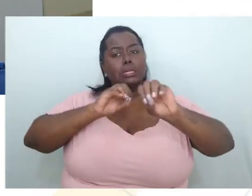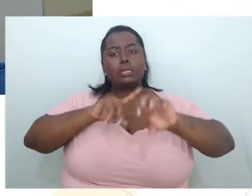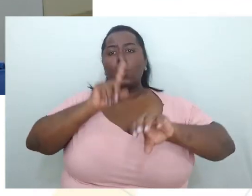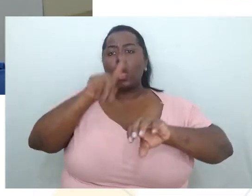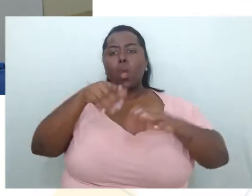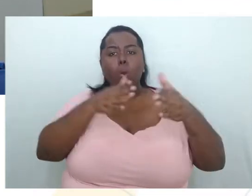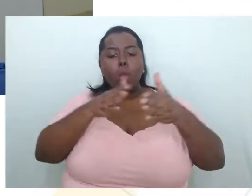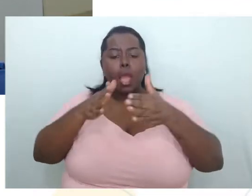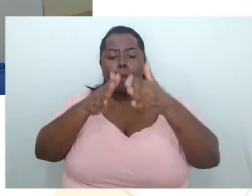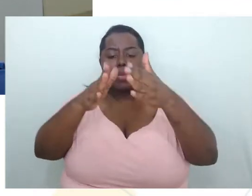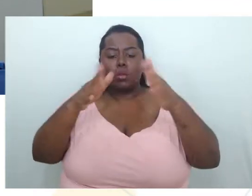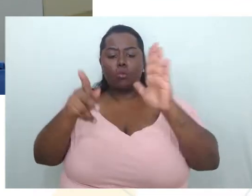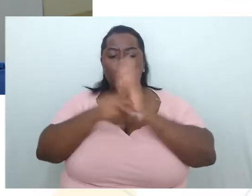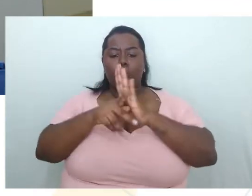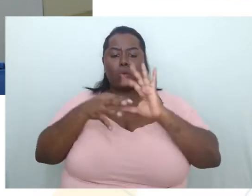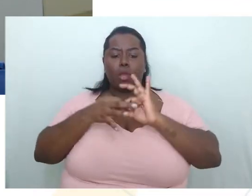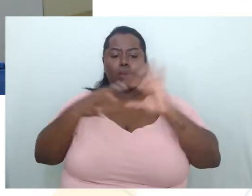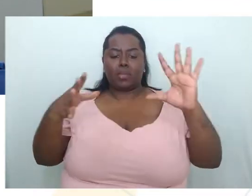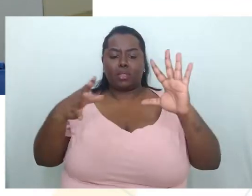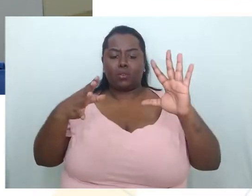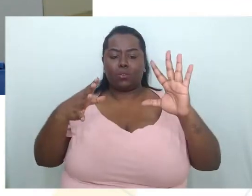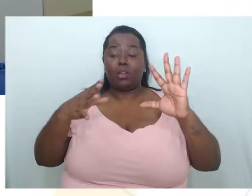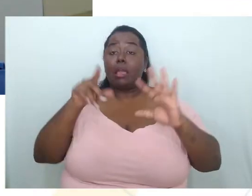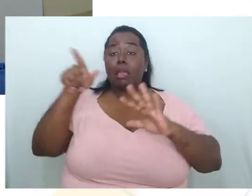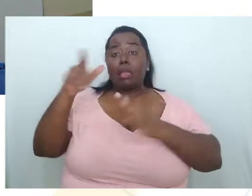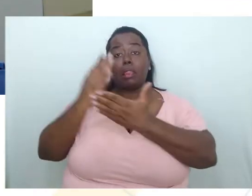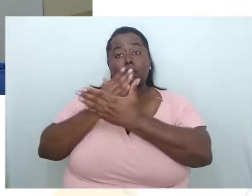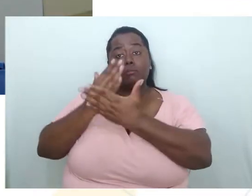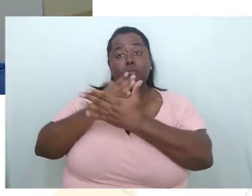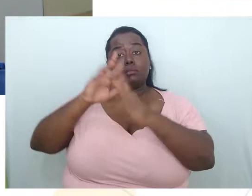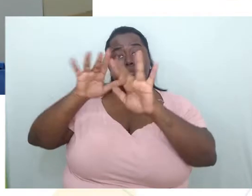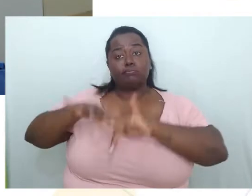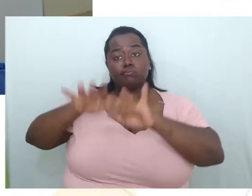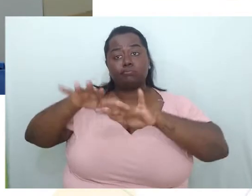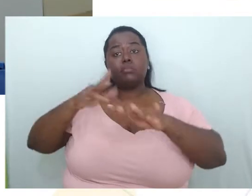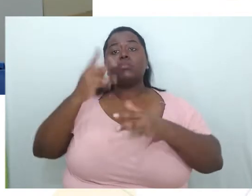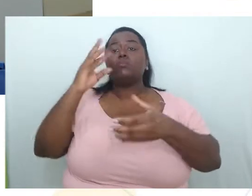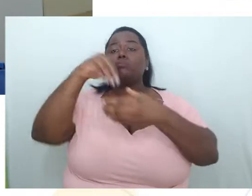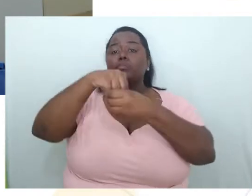books, like, poverty is not just absence of income,